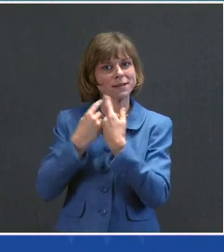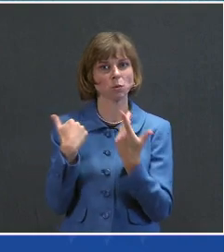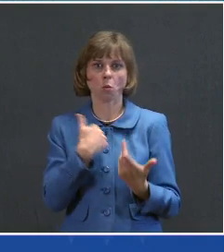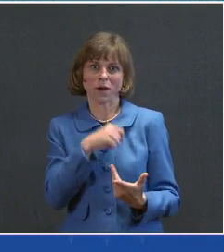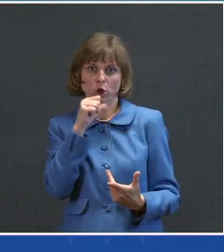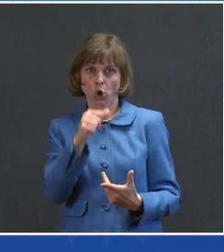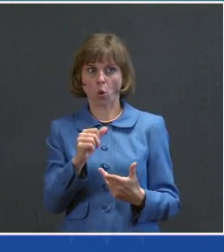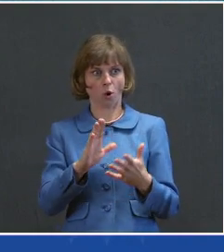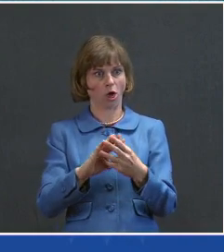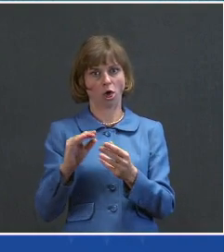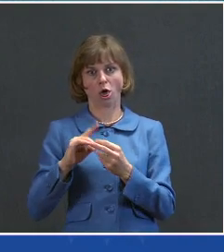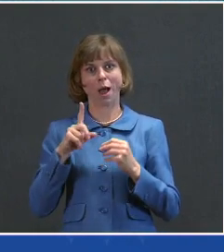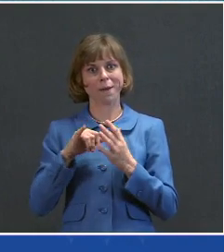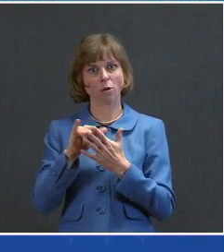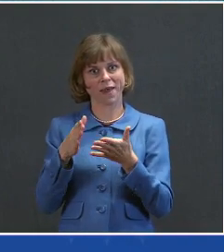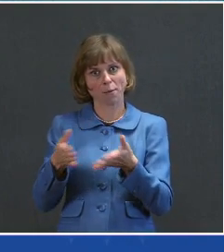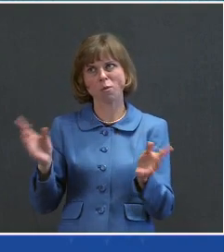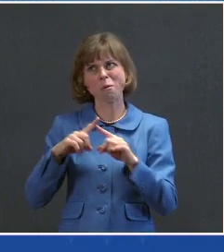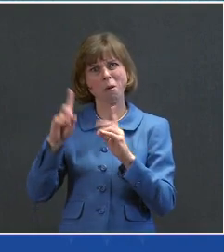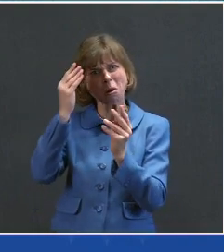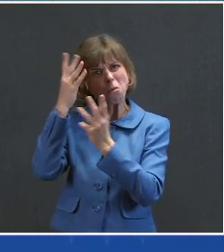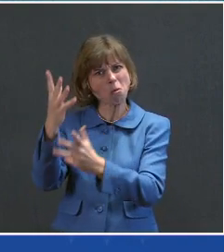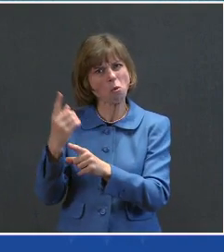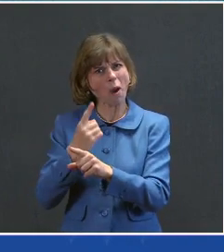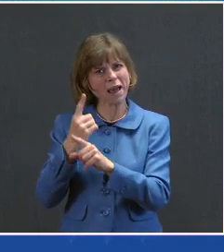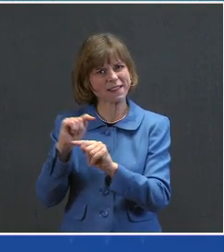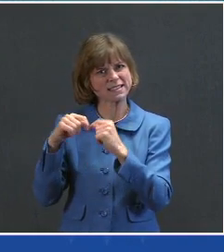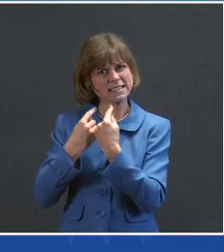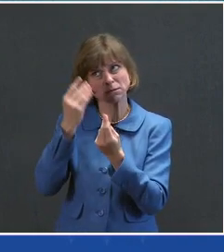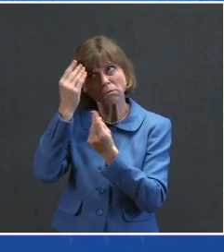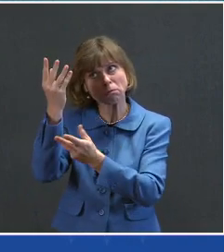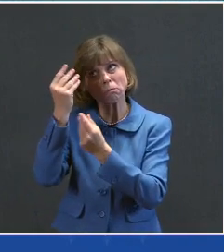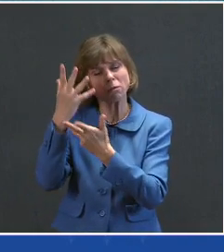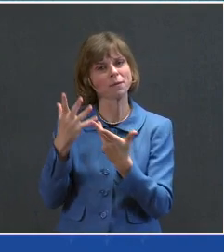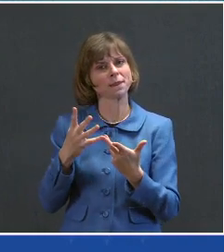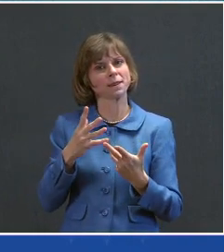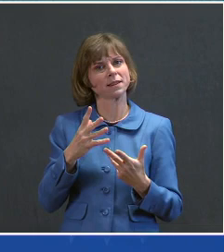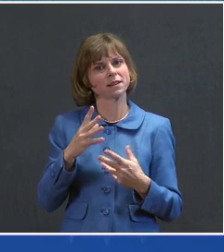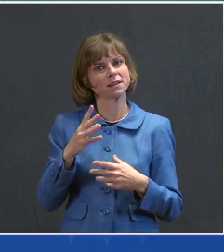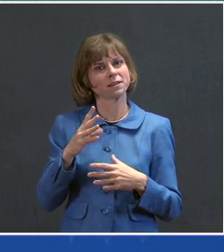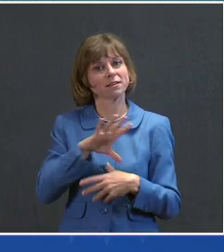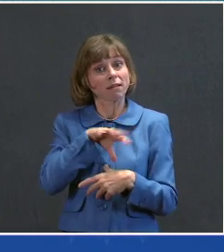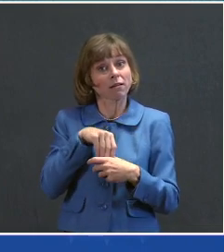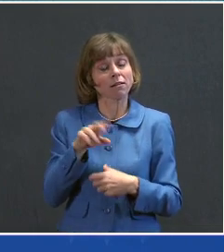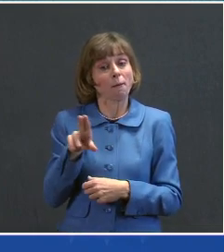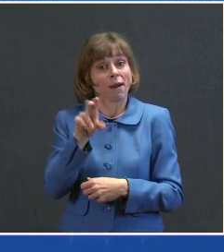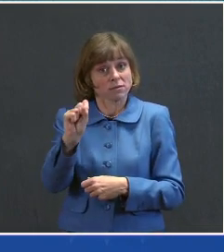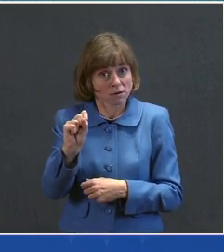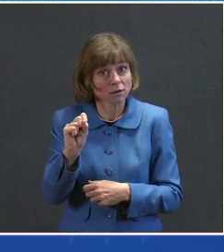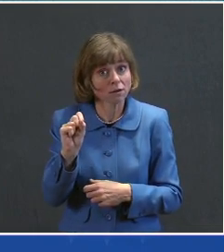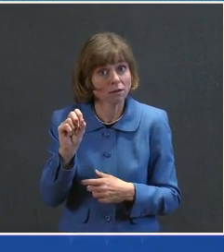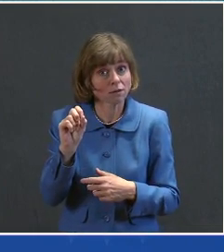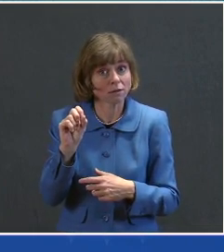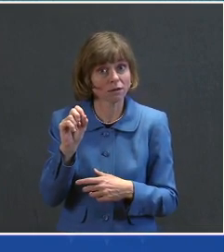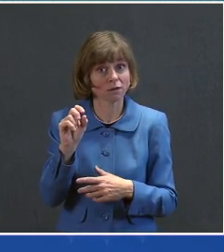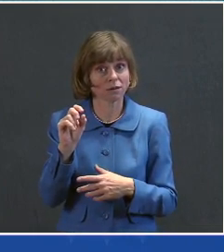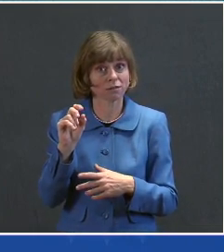but he is -- he is briefed regularly by his team, the Domestic Policy Council, and other members of his policy team. The Press: Thank you, Jen. Ms. Psaki: Sure. Go ahead.